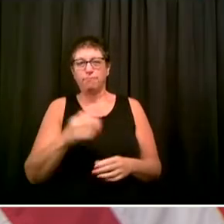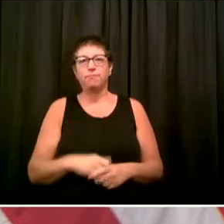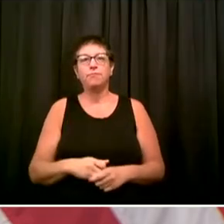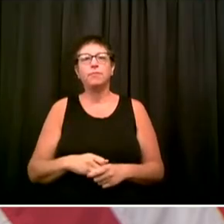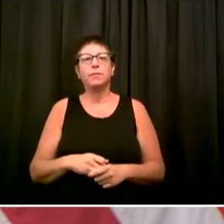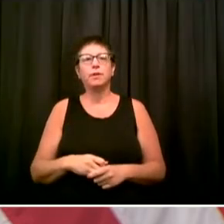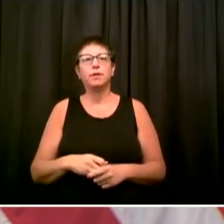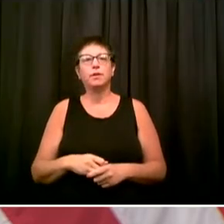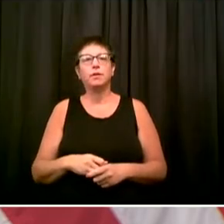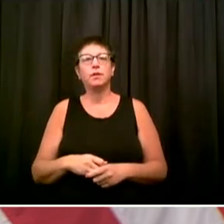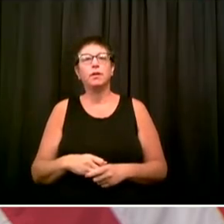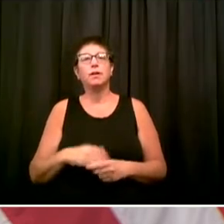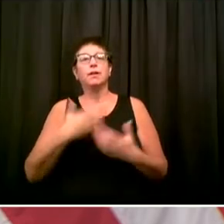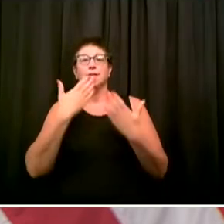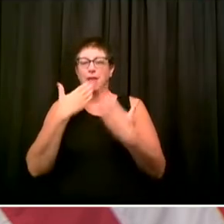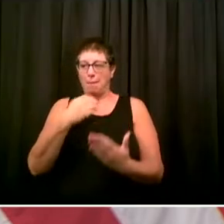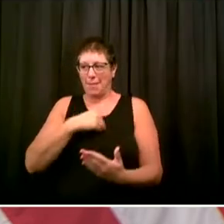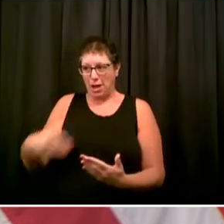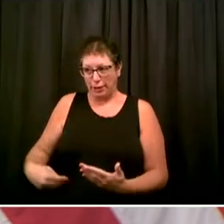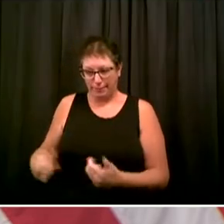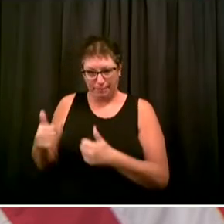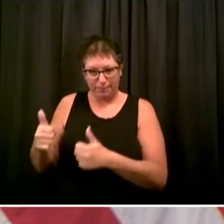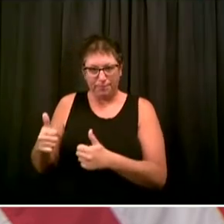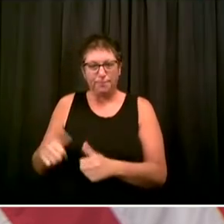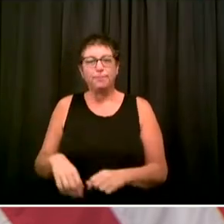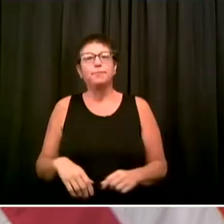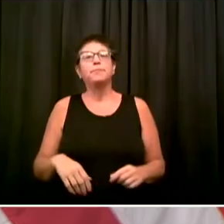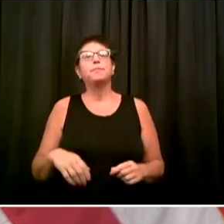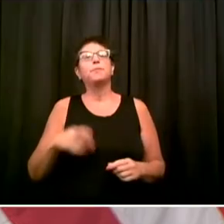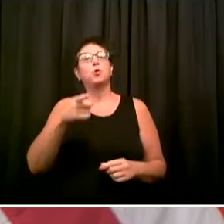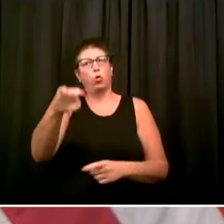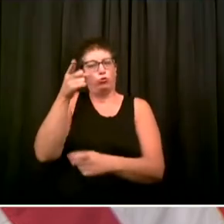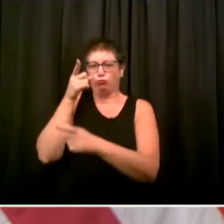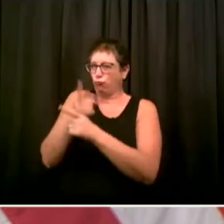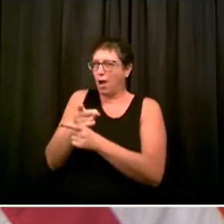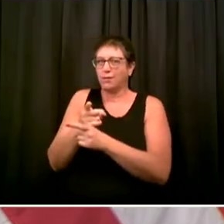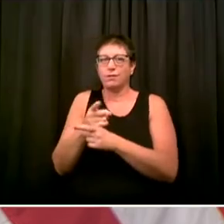THANK YO MUR. MAYOR.